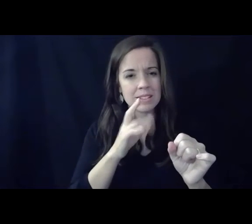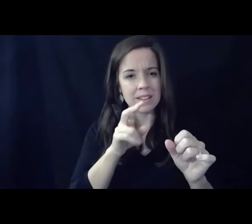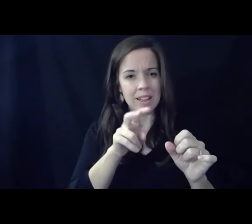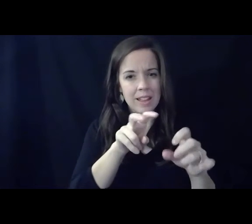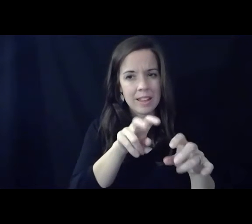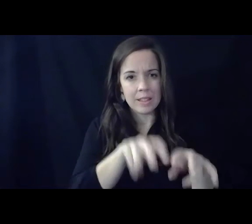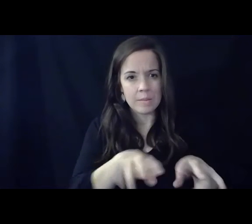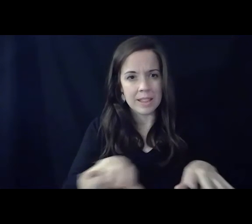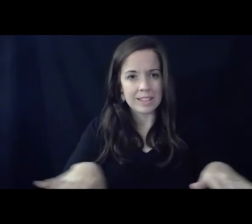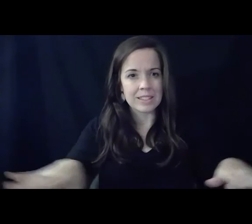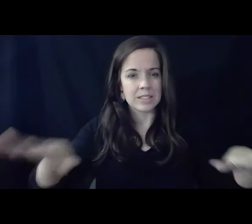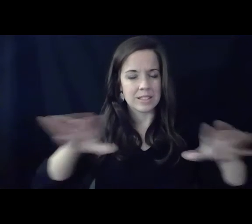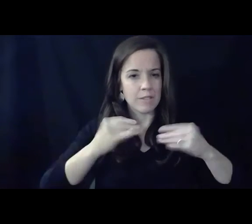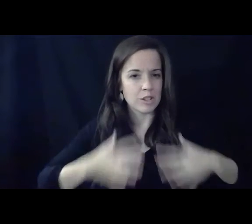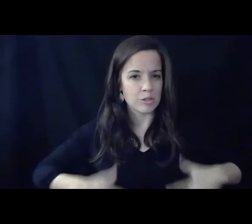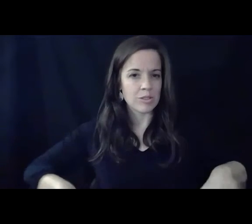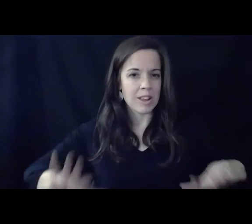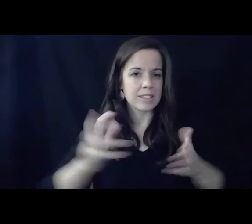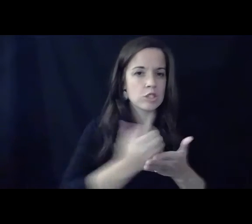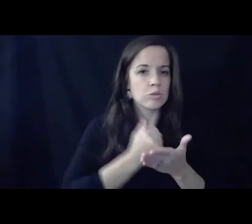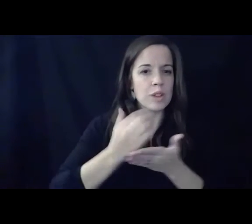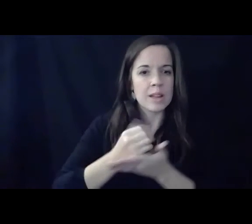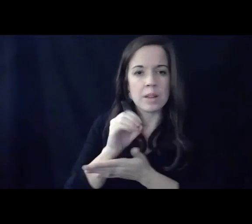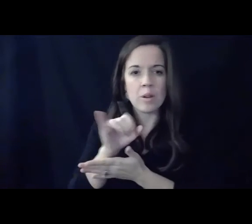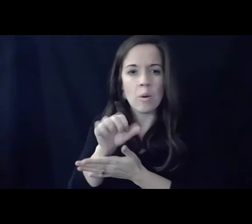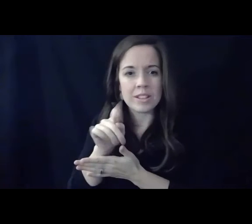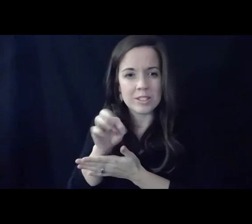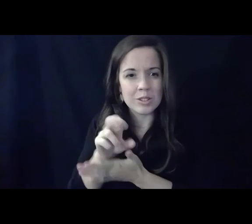scraping oysters the size of thimbles into zip-lock bags.